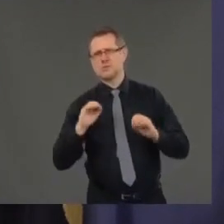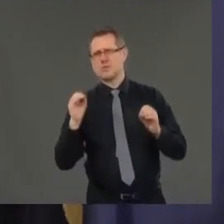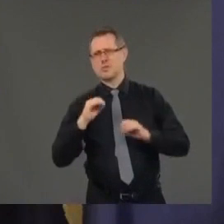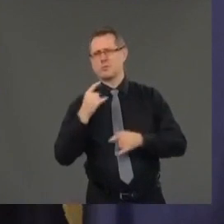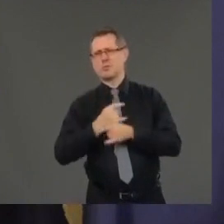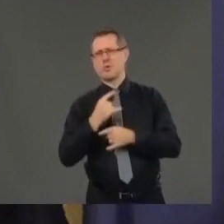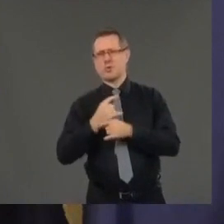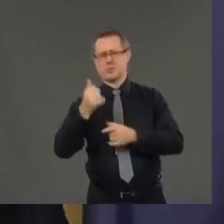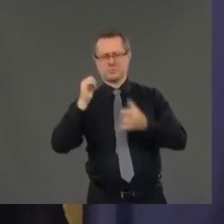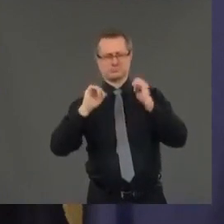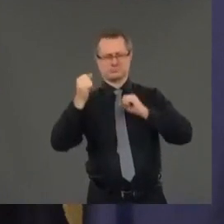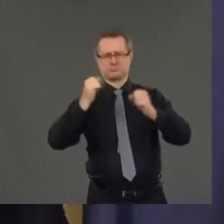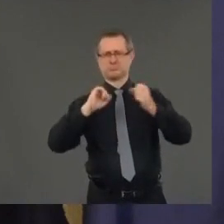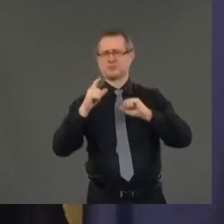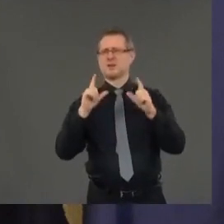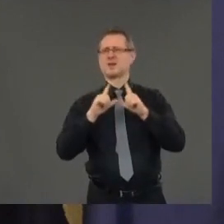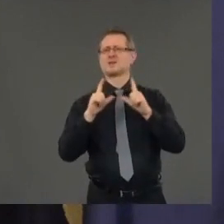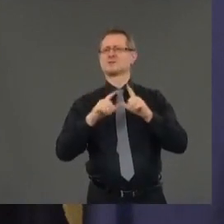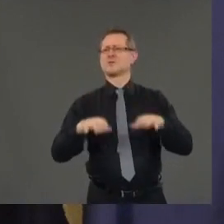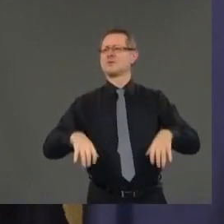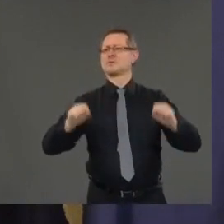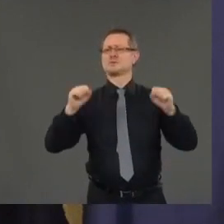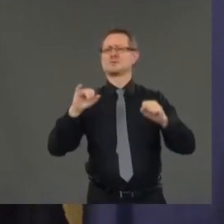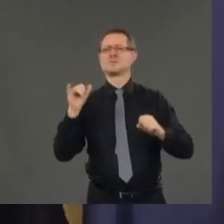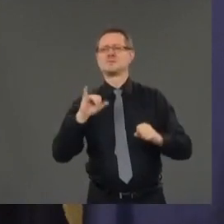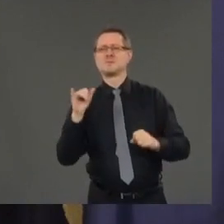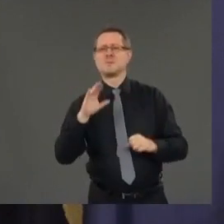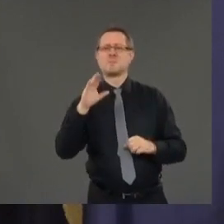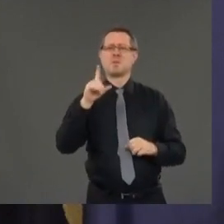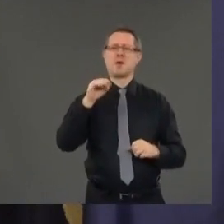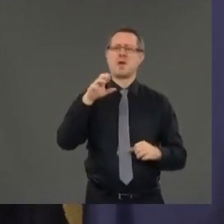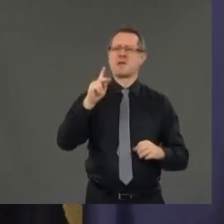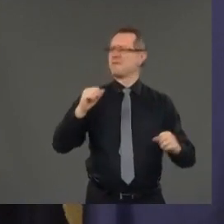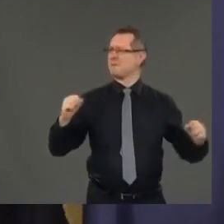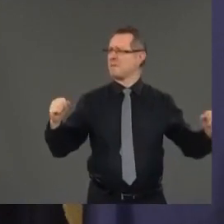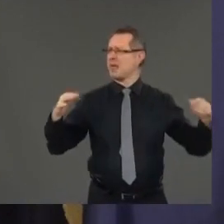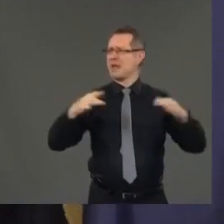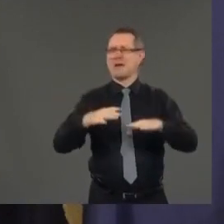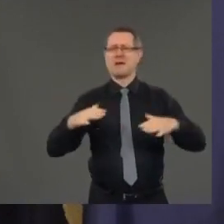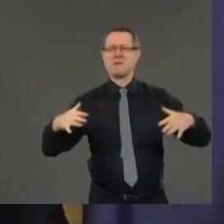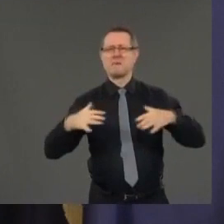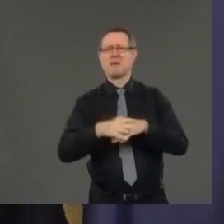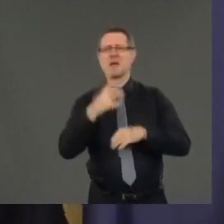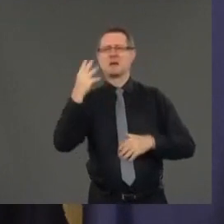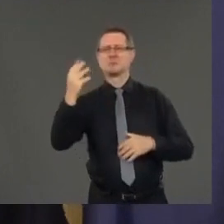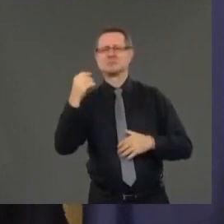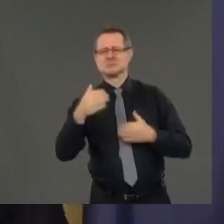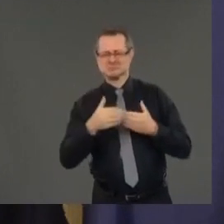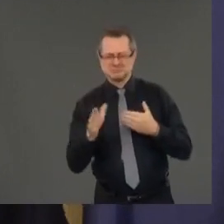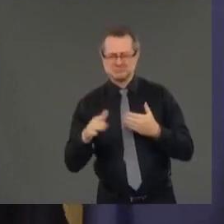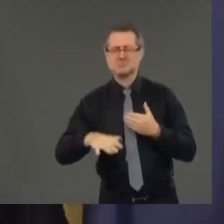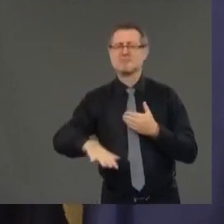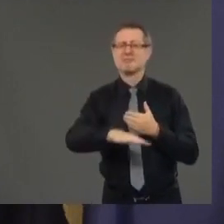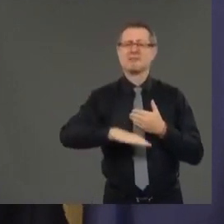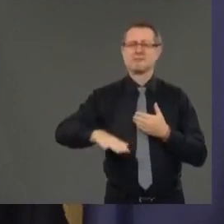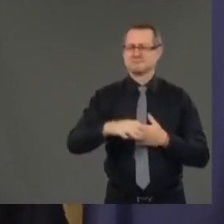LEGAL. THERE WAS NO BAR LICENSE THAT ALLOWED YOU TO HAVE A BLOCK